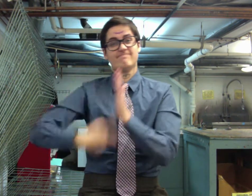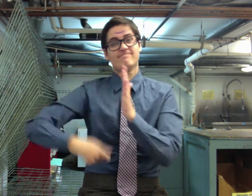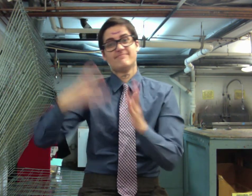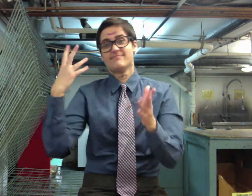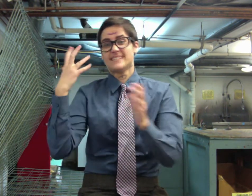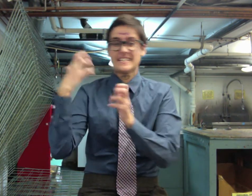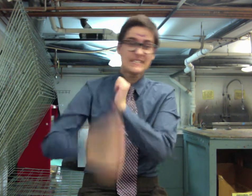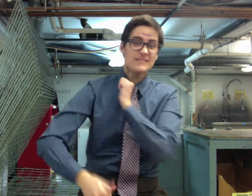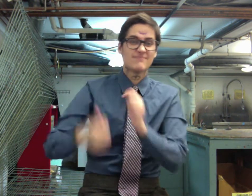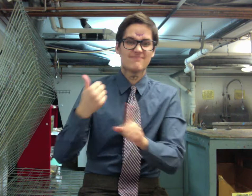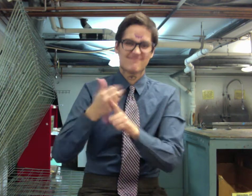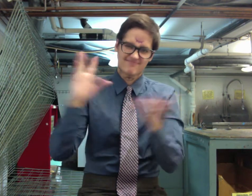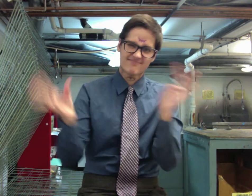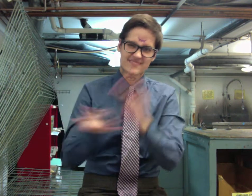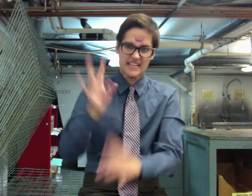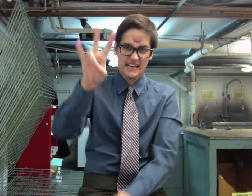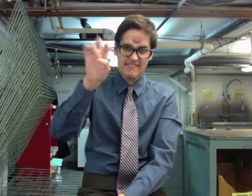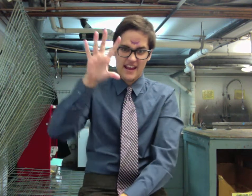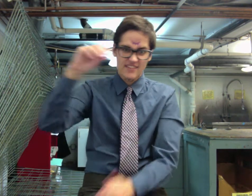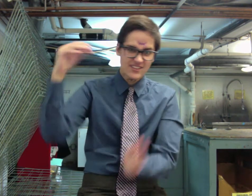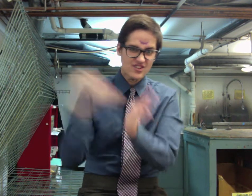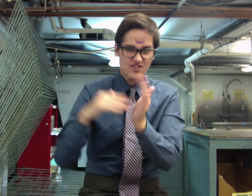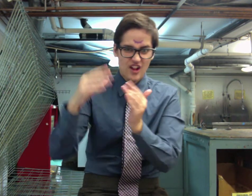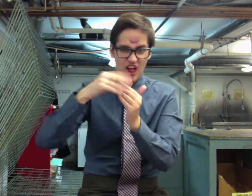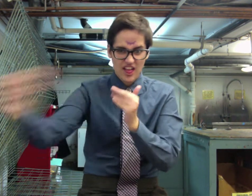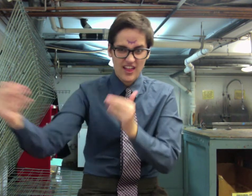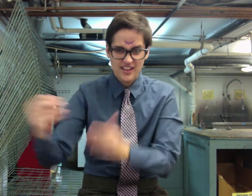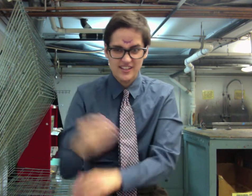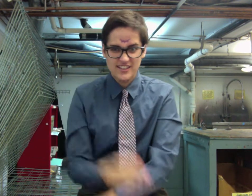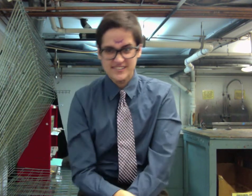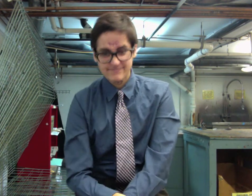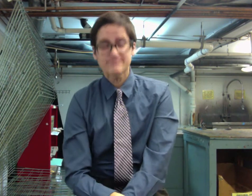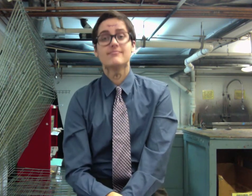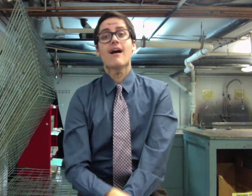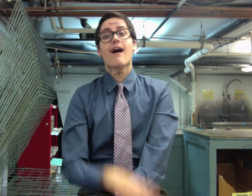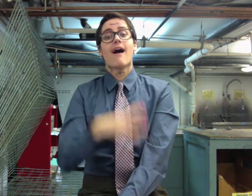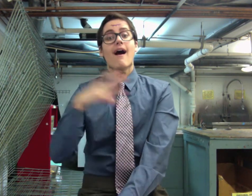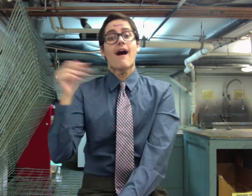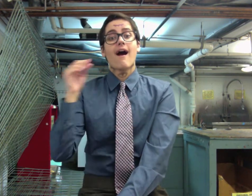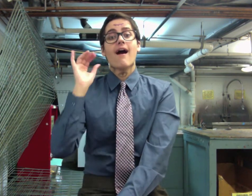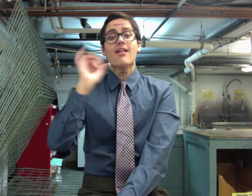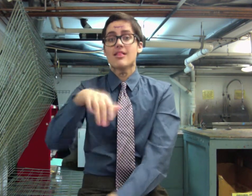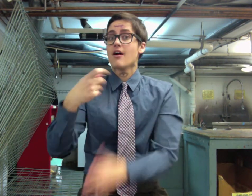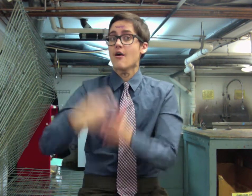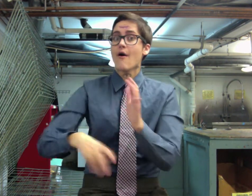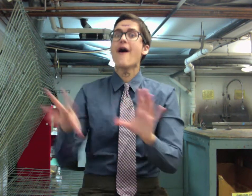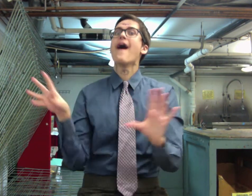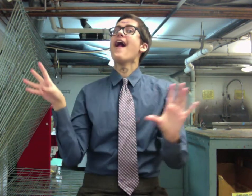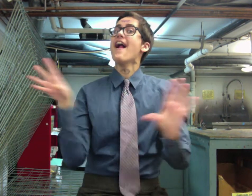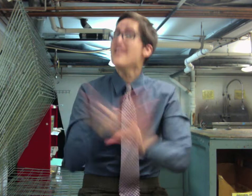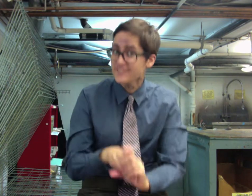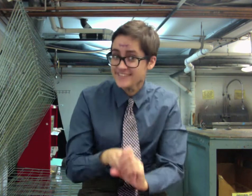$750,000 in damage has been done to the rec center auditorium-- and that